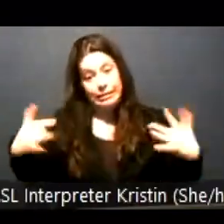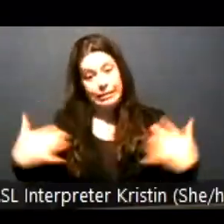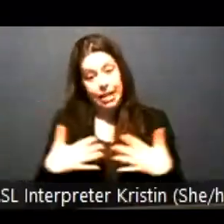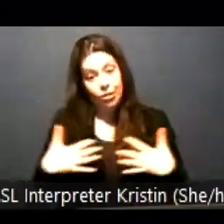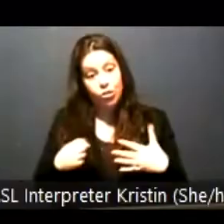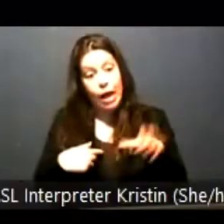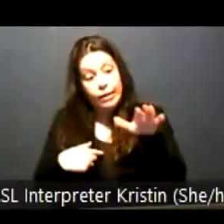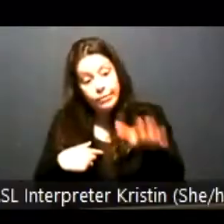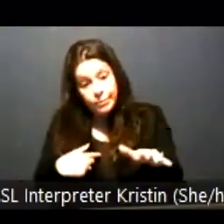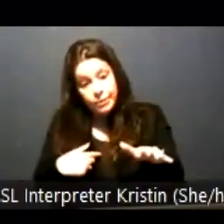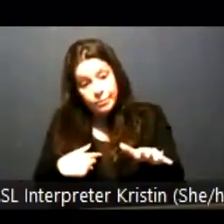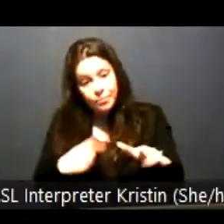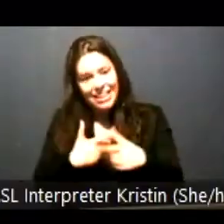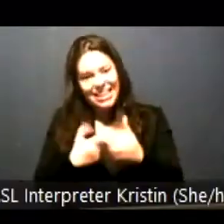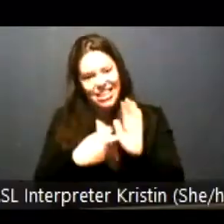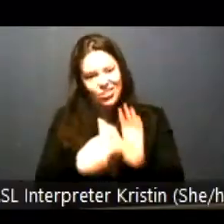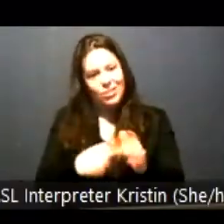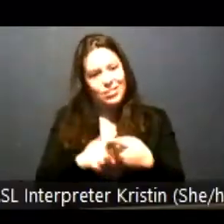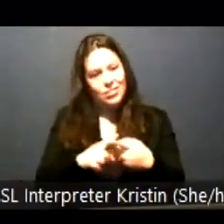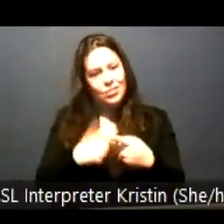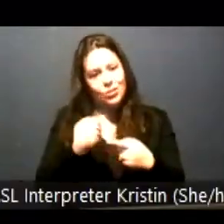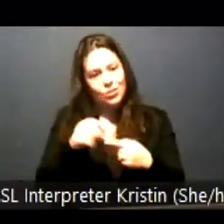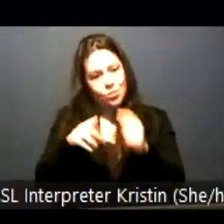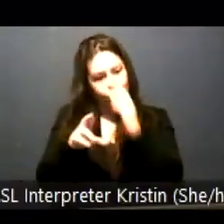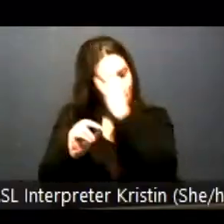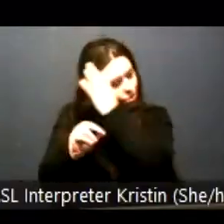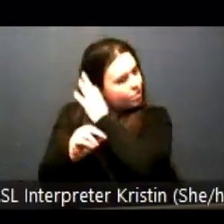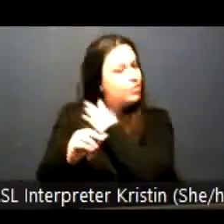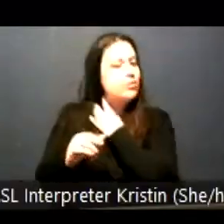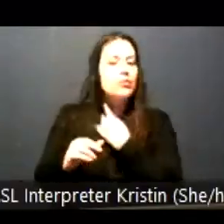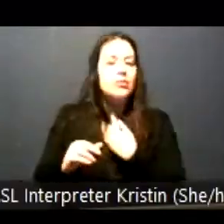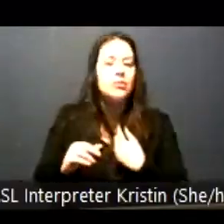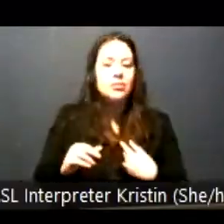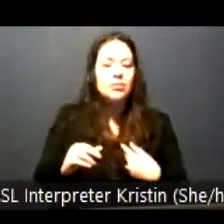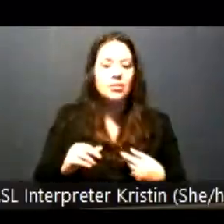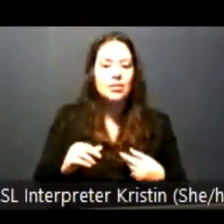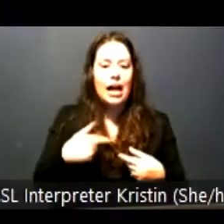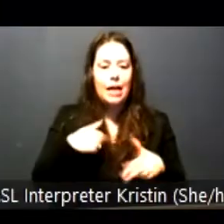GoPro there. I’m walking in an Arctic lake and the bottom is permafrost so um I kind of sink down